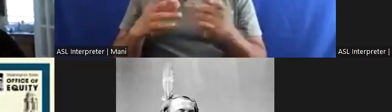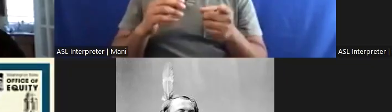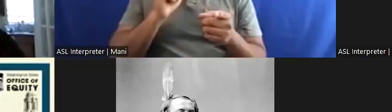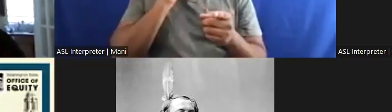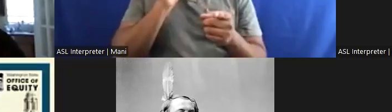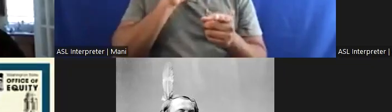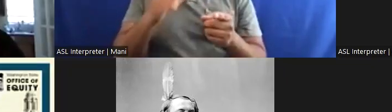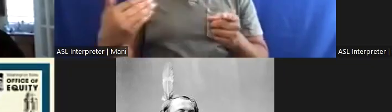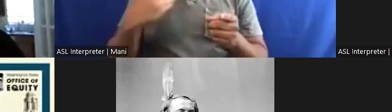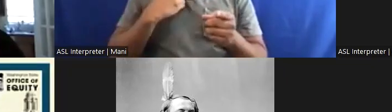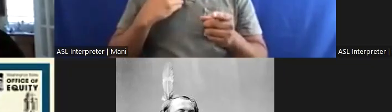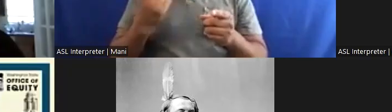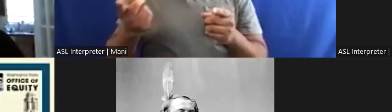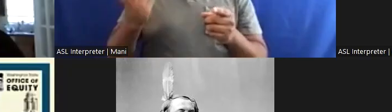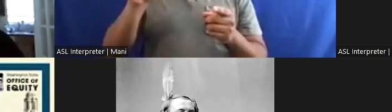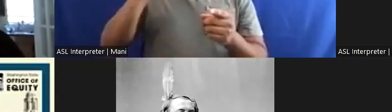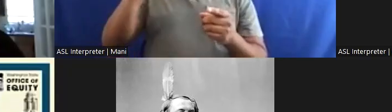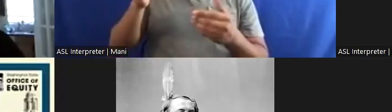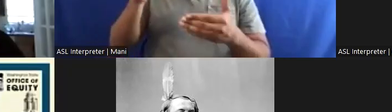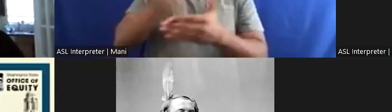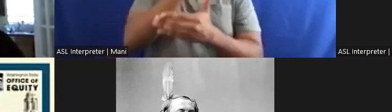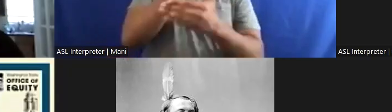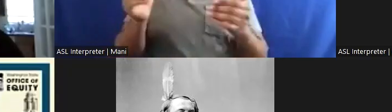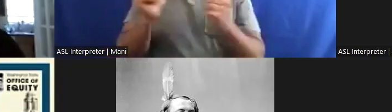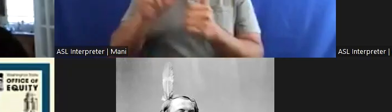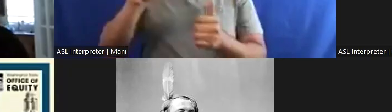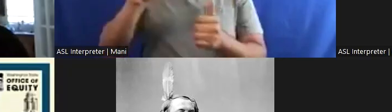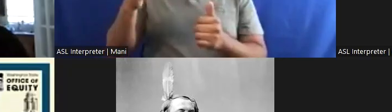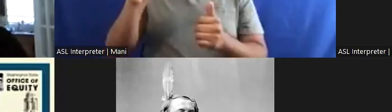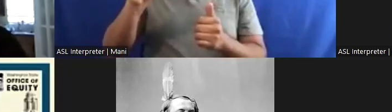that we use with DSHS or any of the other agencies at this point.